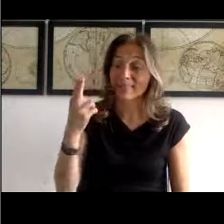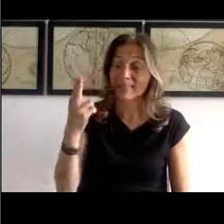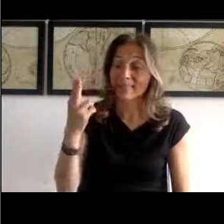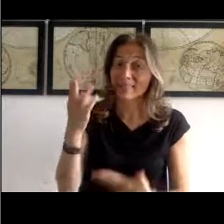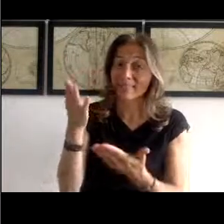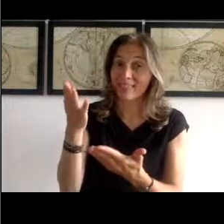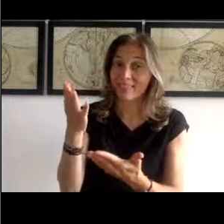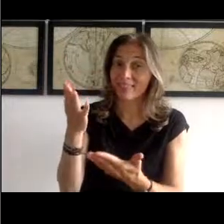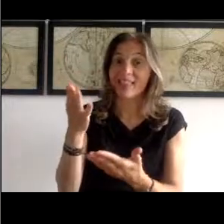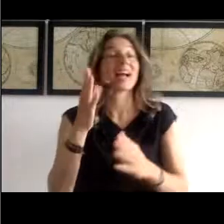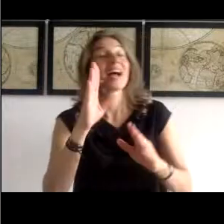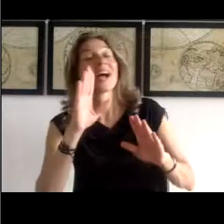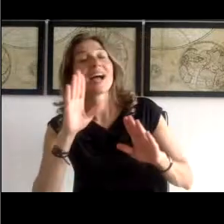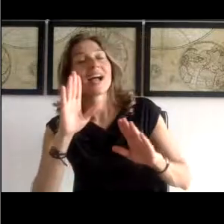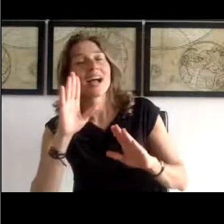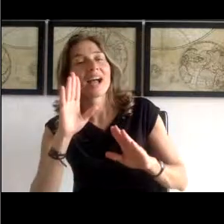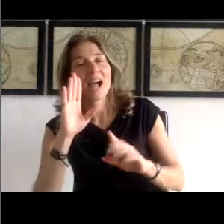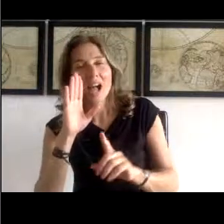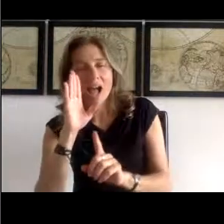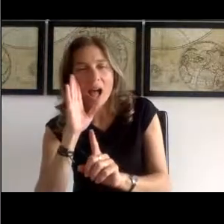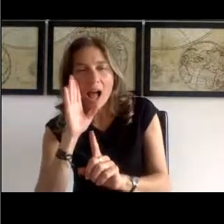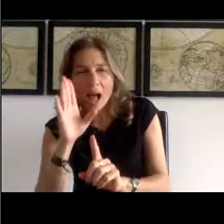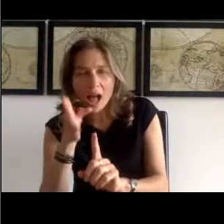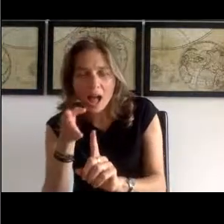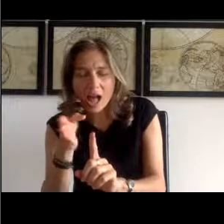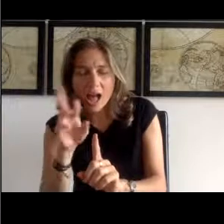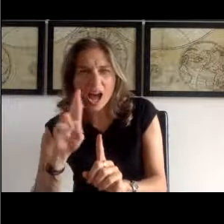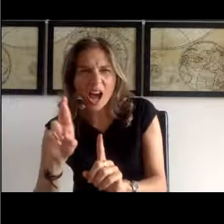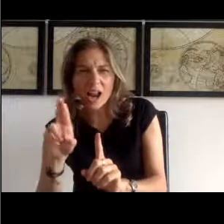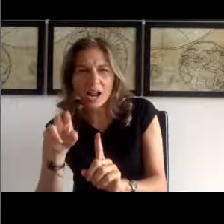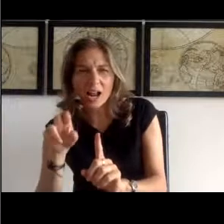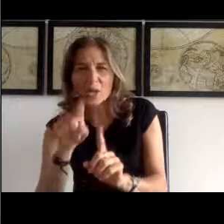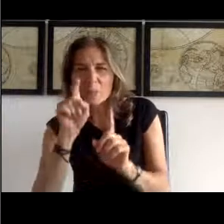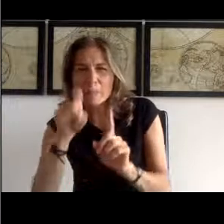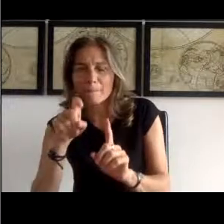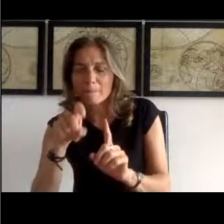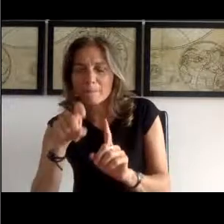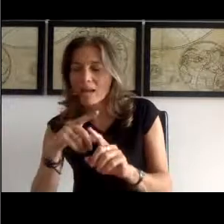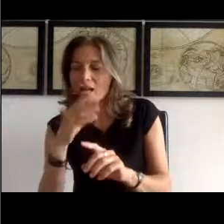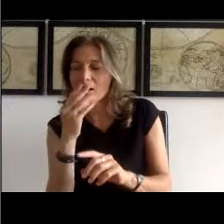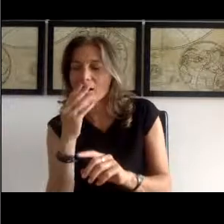and they'll make sure on the spot you are able to find your support,